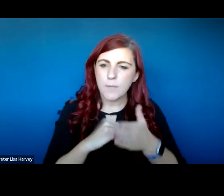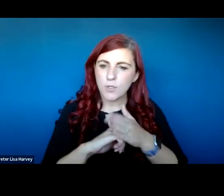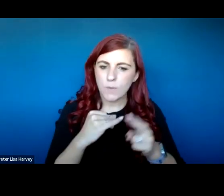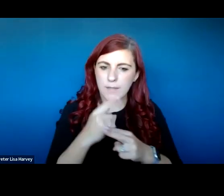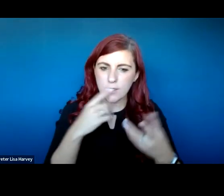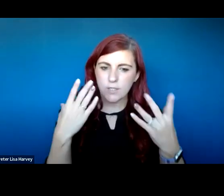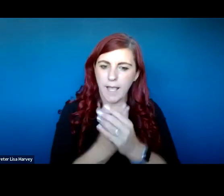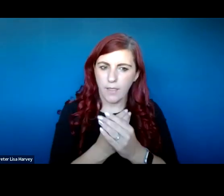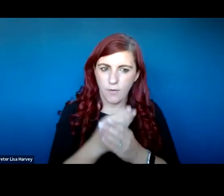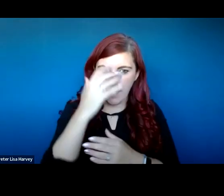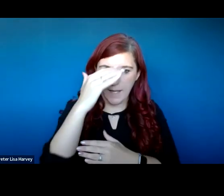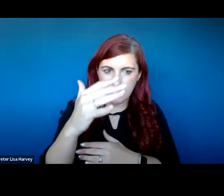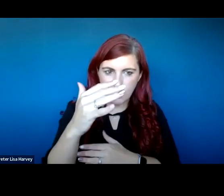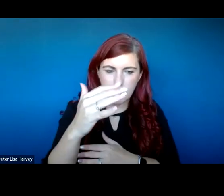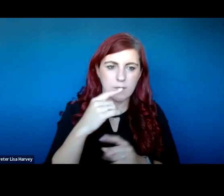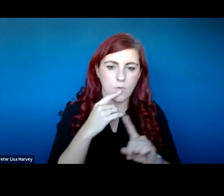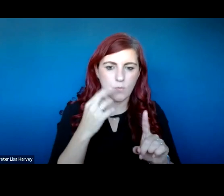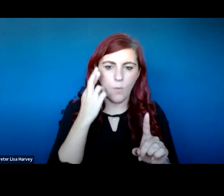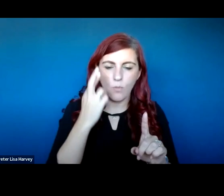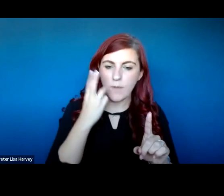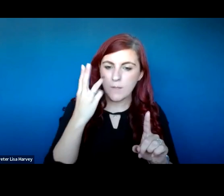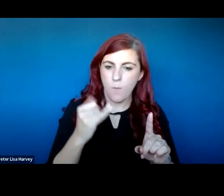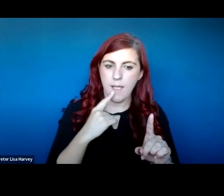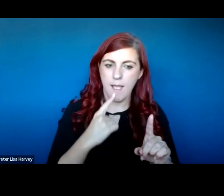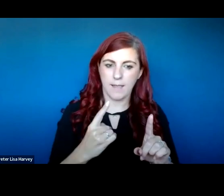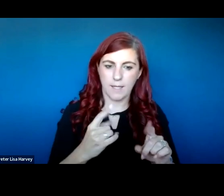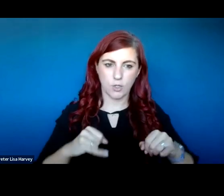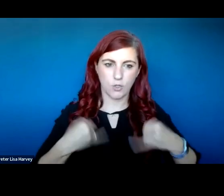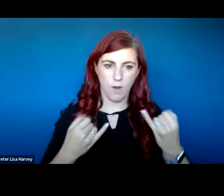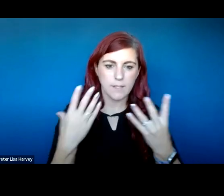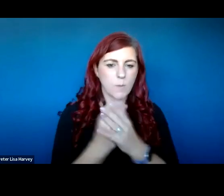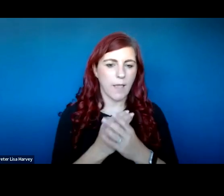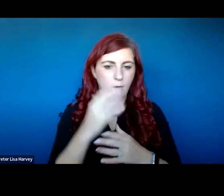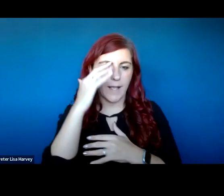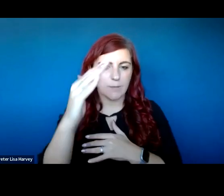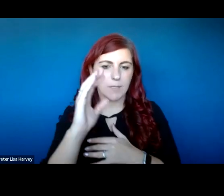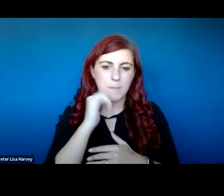The reason why I enjoy the Together Academy is you can be who you want to be.